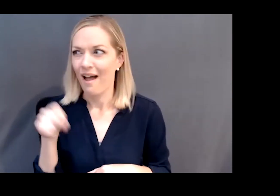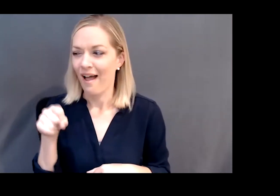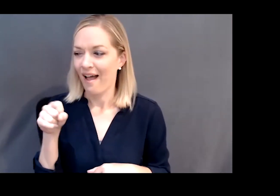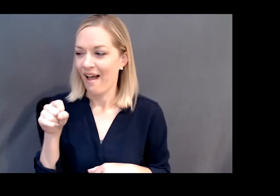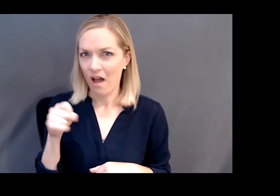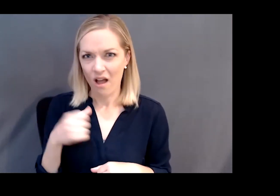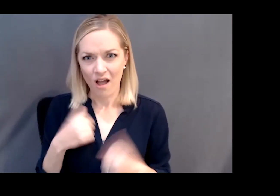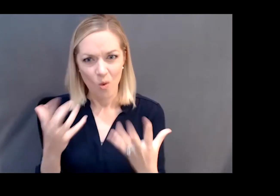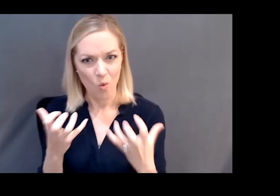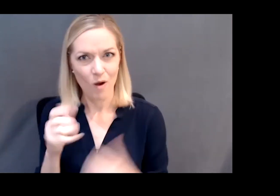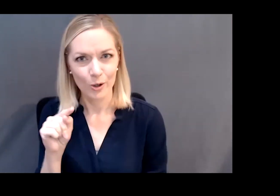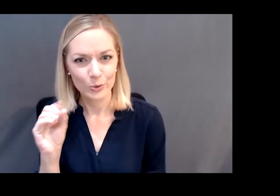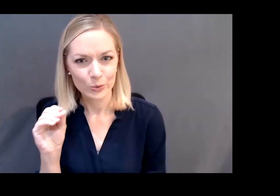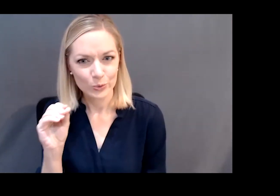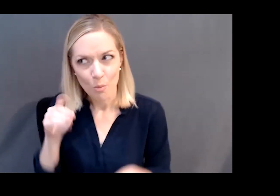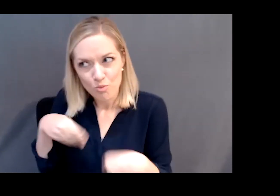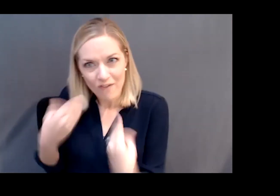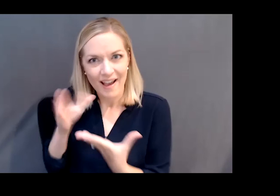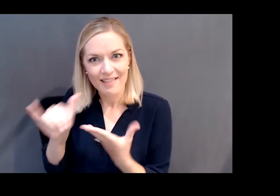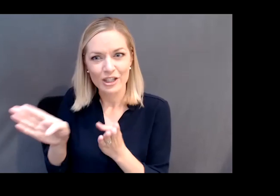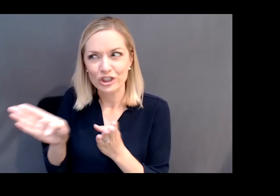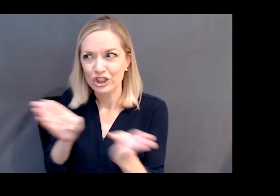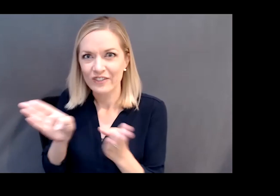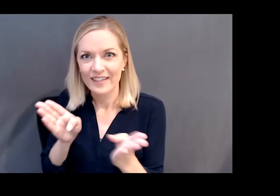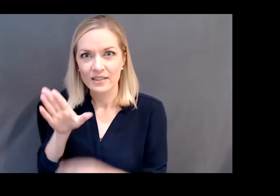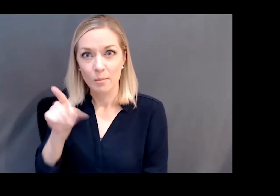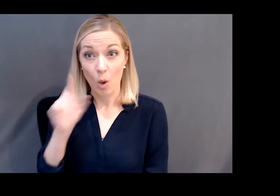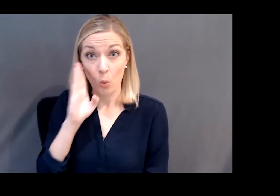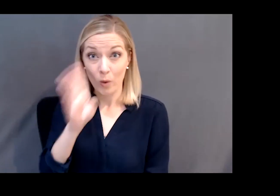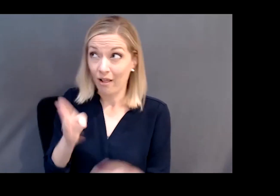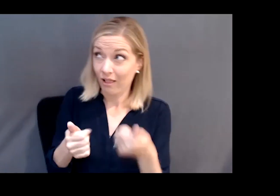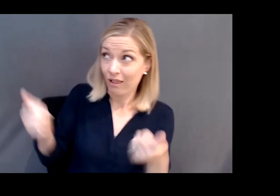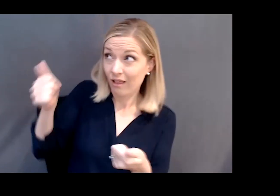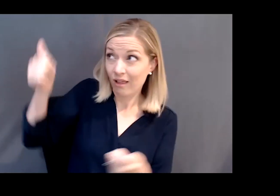I was in full support of that idea and wanted to provide the support services to allow for